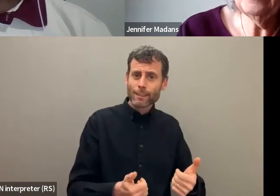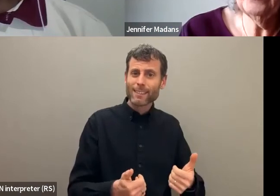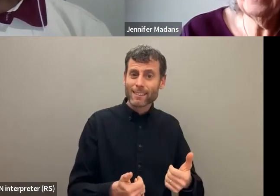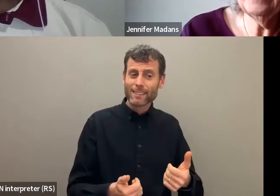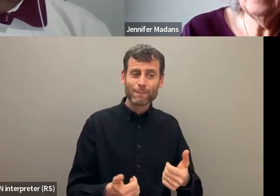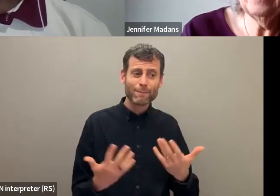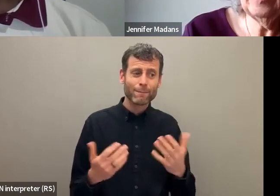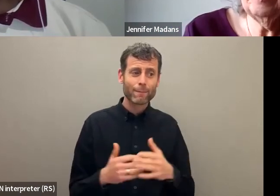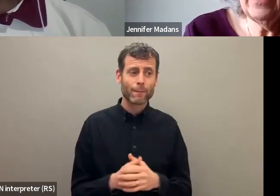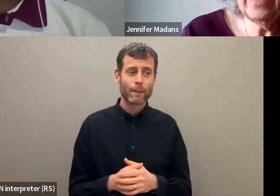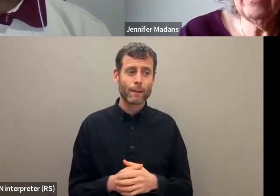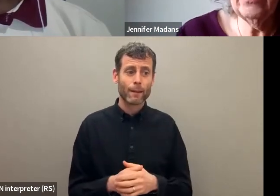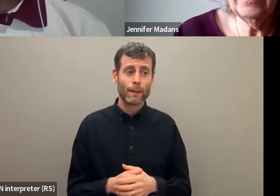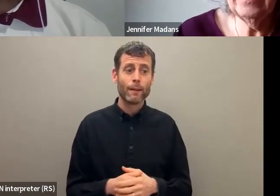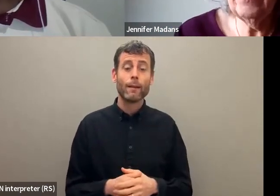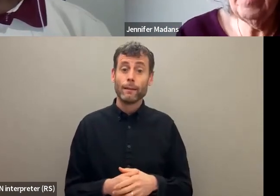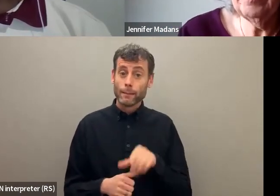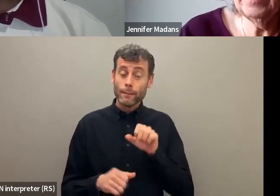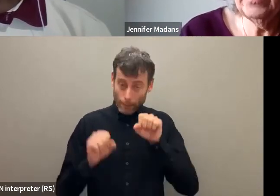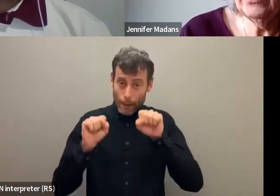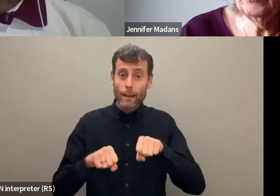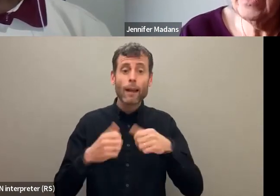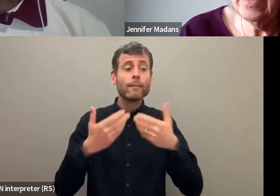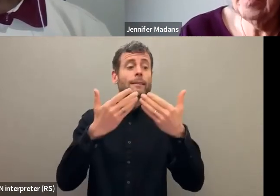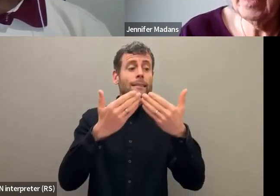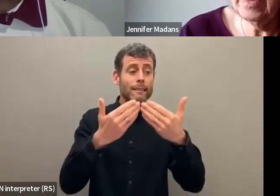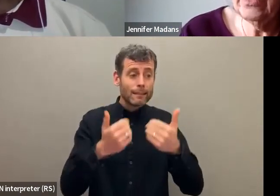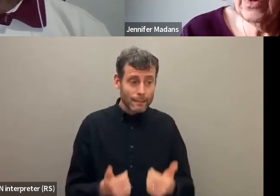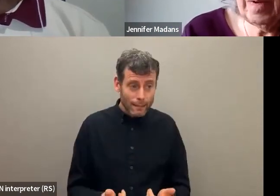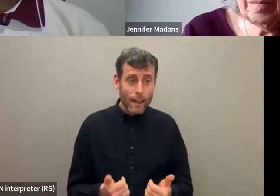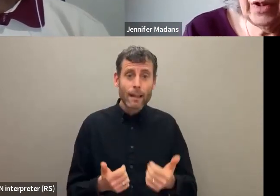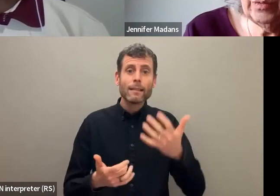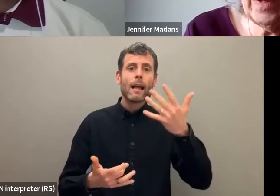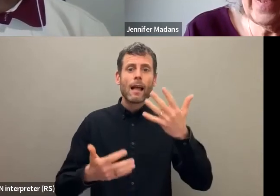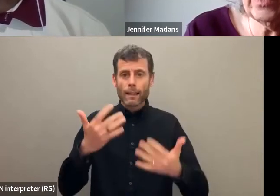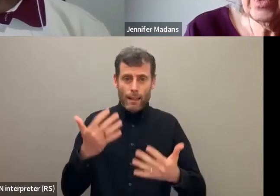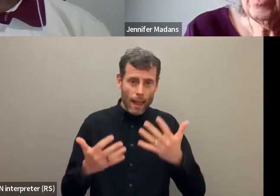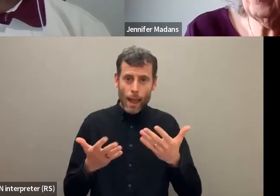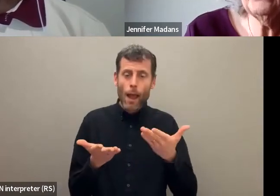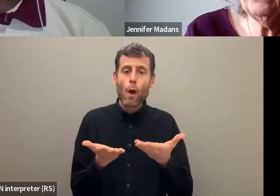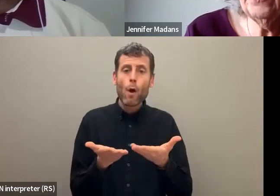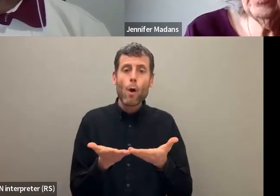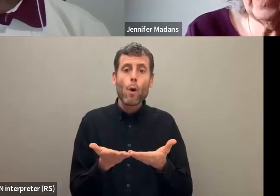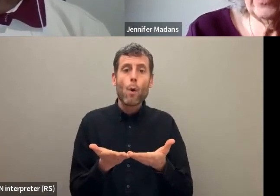Jennifer Madans: So, for example, and education management information systems, these are being modified to include the child functioning module.